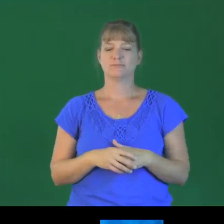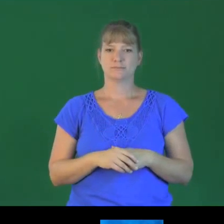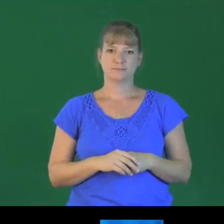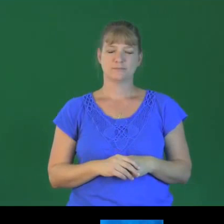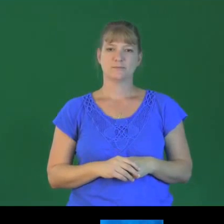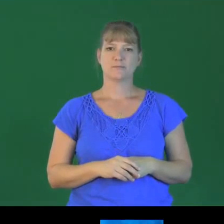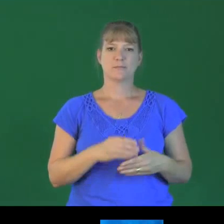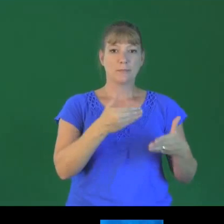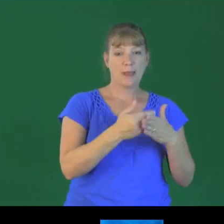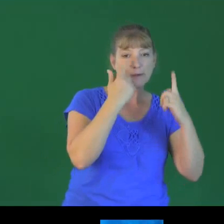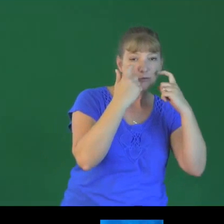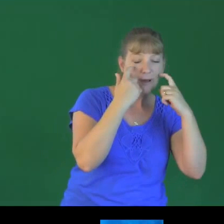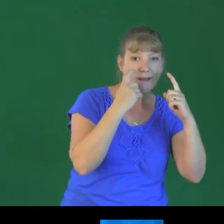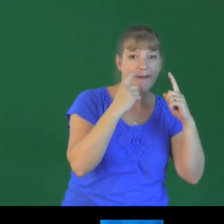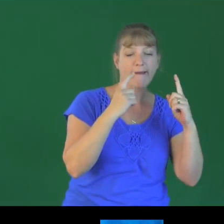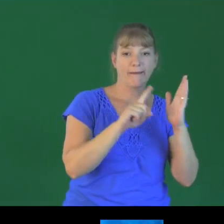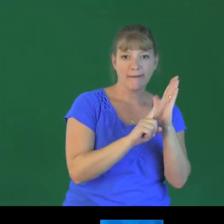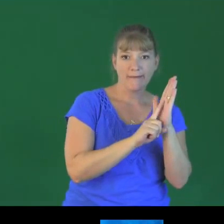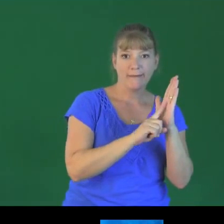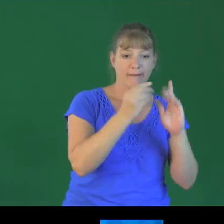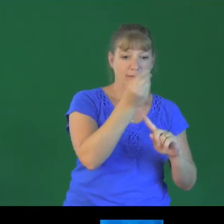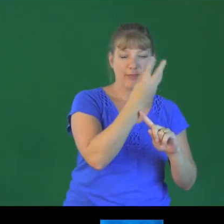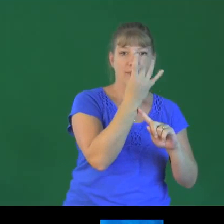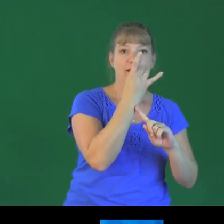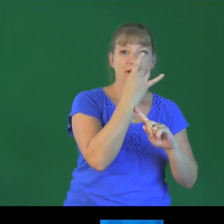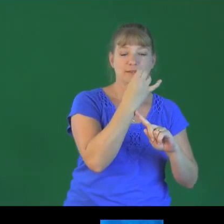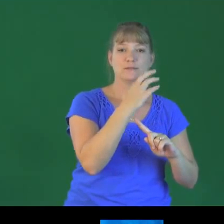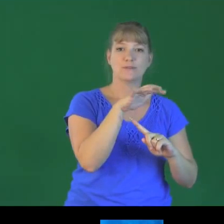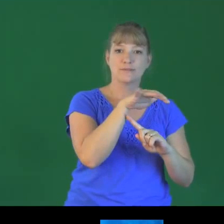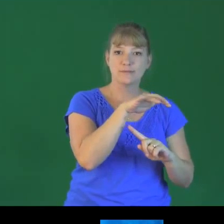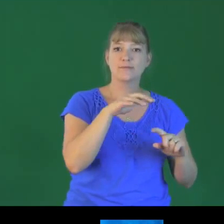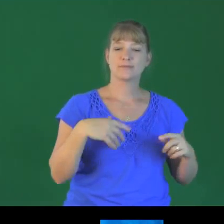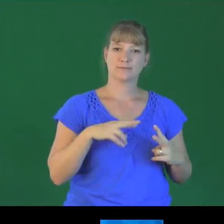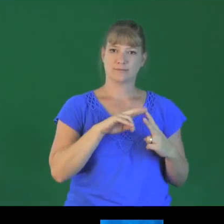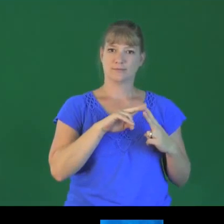Baby Cry Signalers also can flash lights or vibrate.